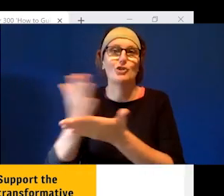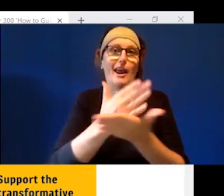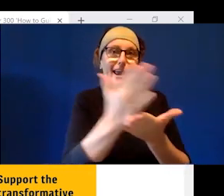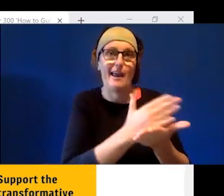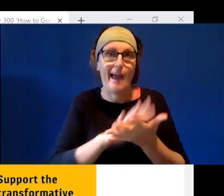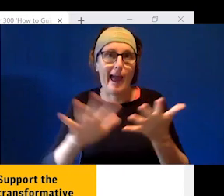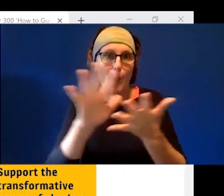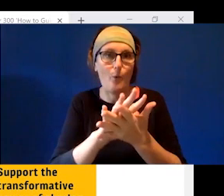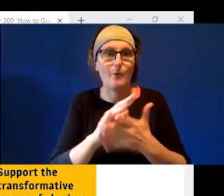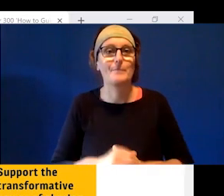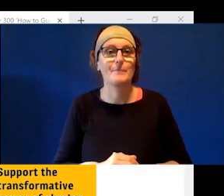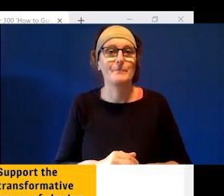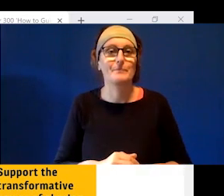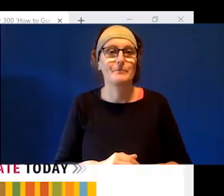And there is even some stuff on there - if you